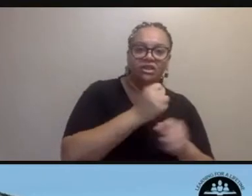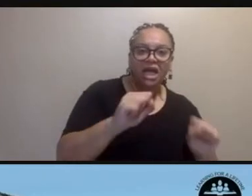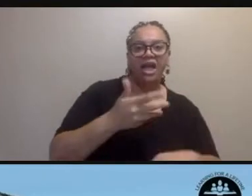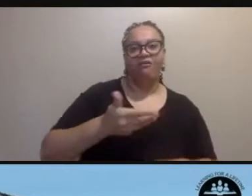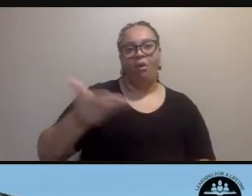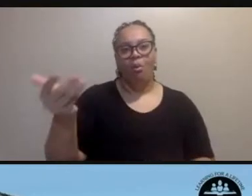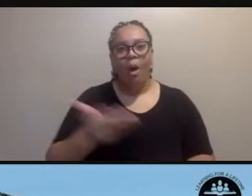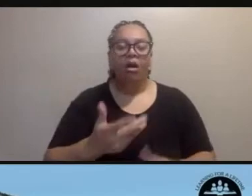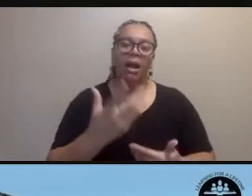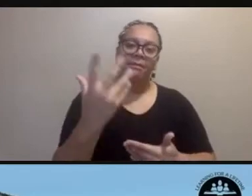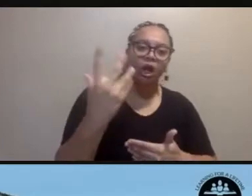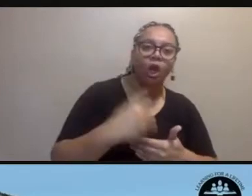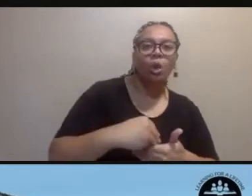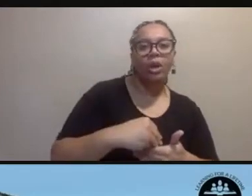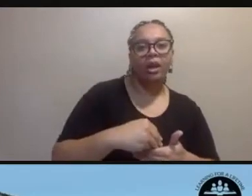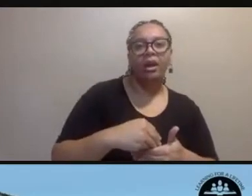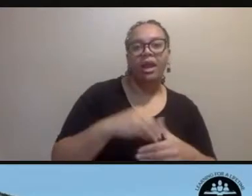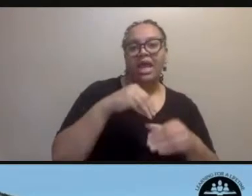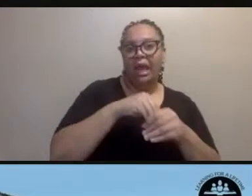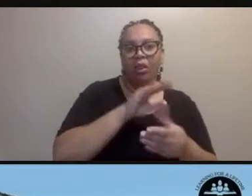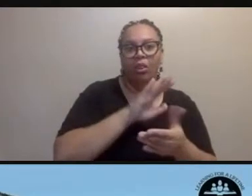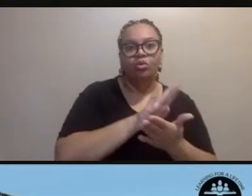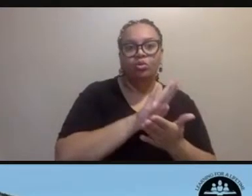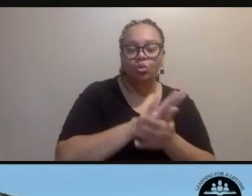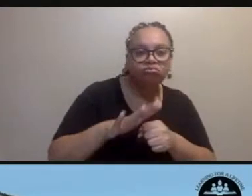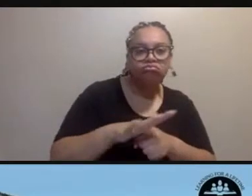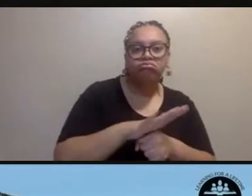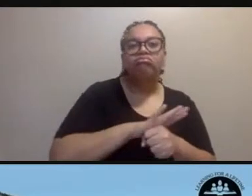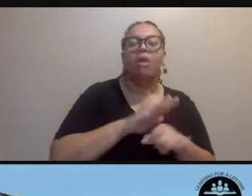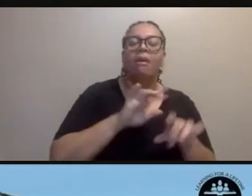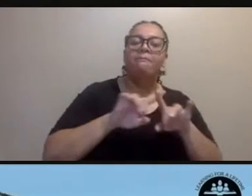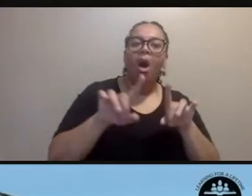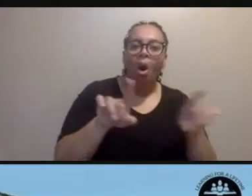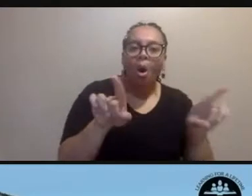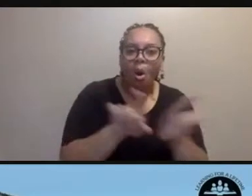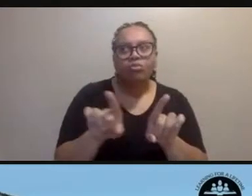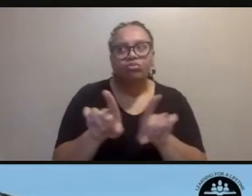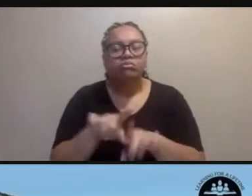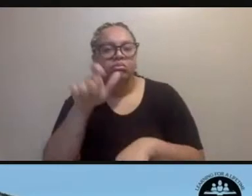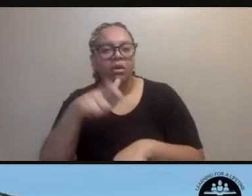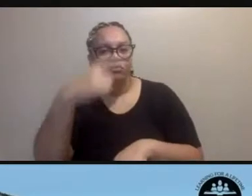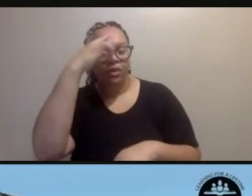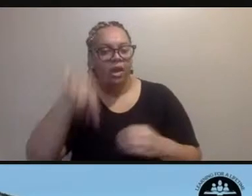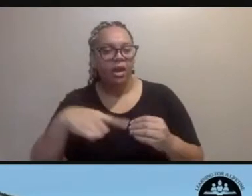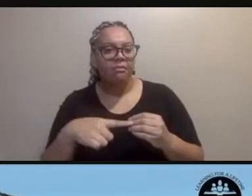LIKE HOW HOW STUDENTSAY FEEL SAFE.